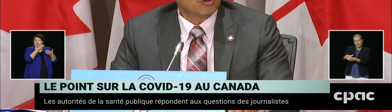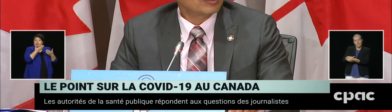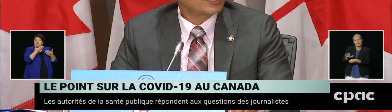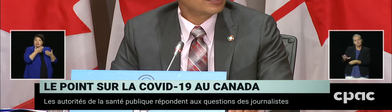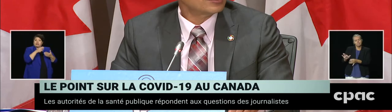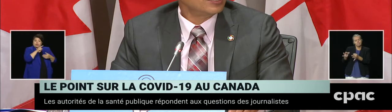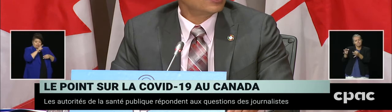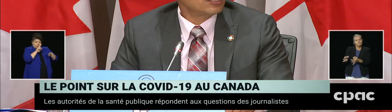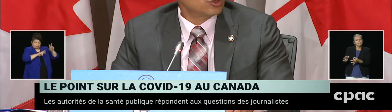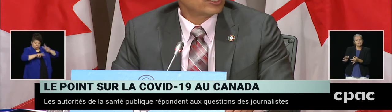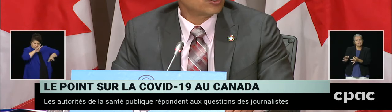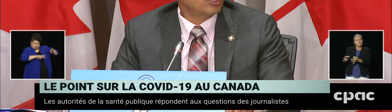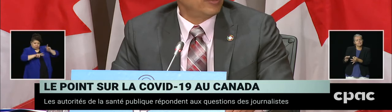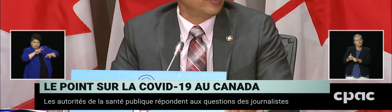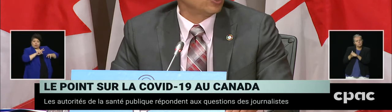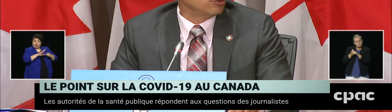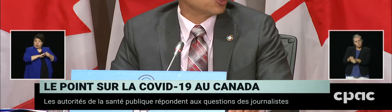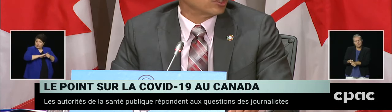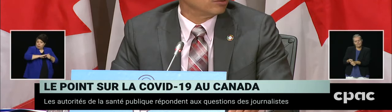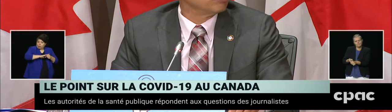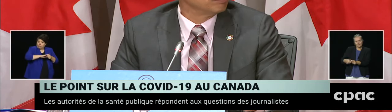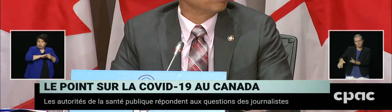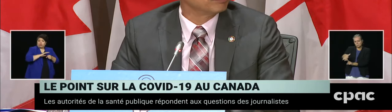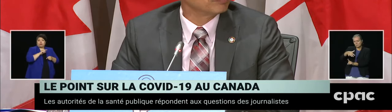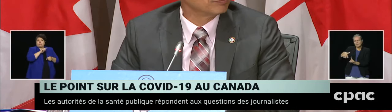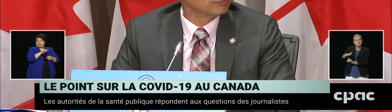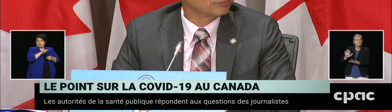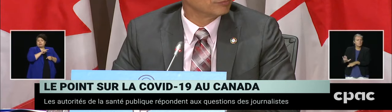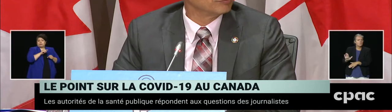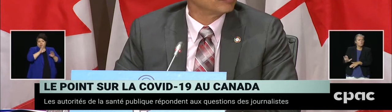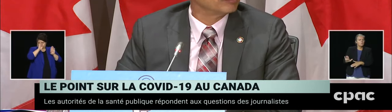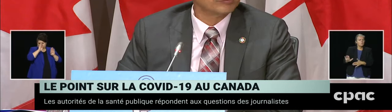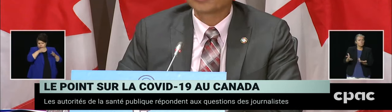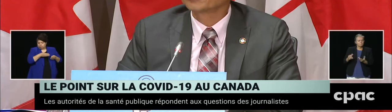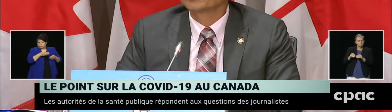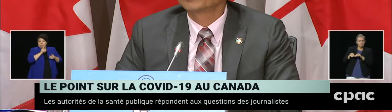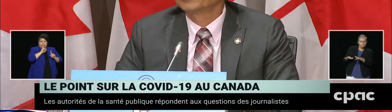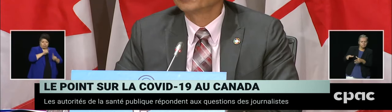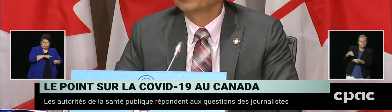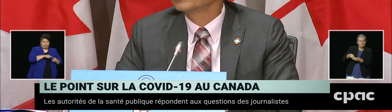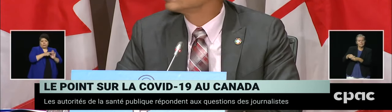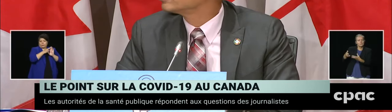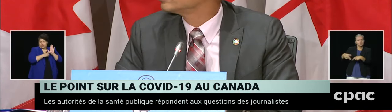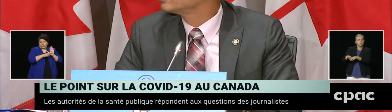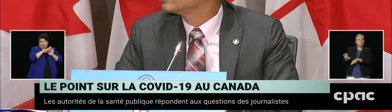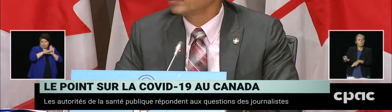AUTHORITIES AT A LOCAL LEVEL TO